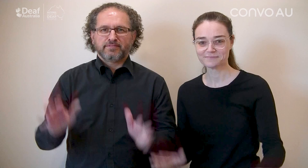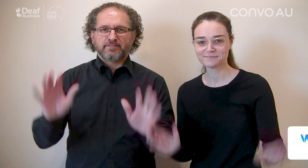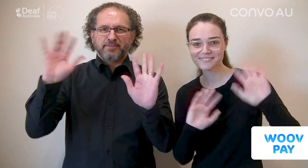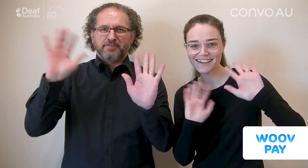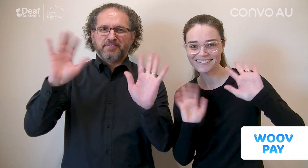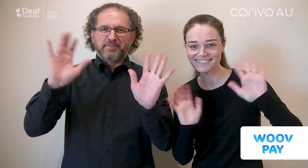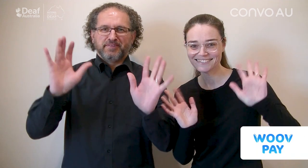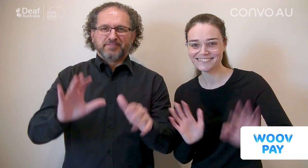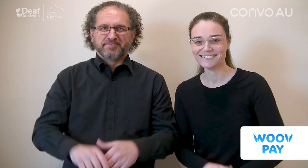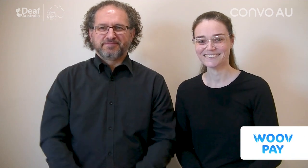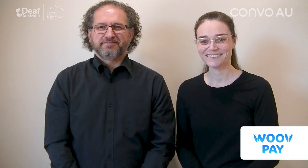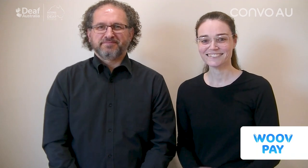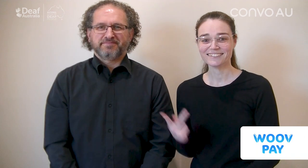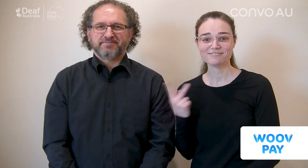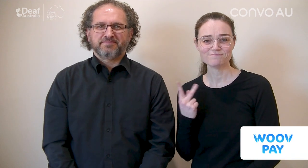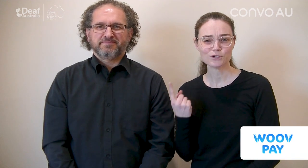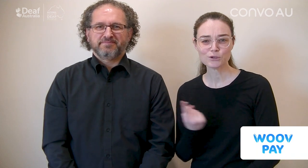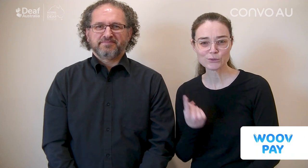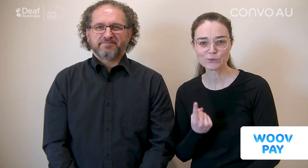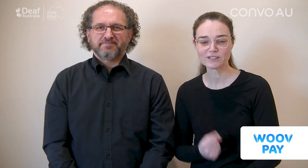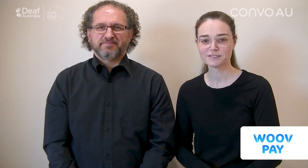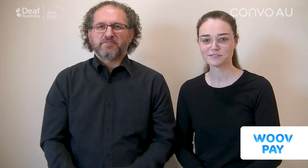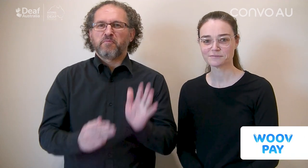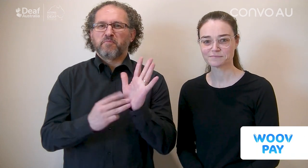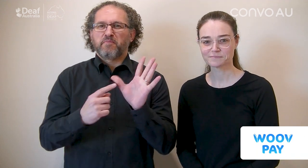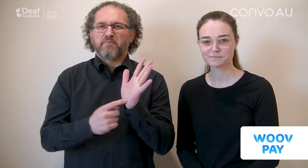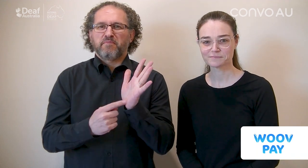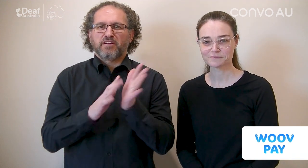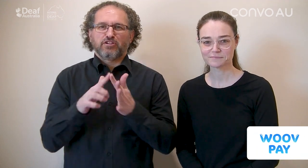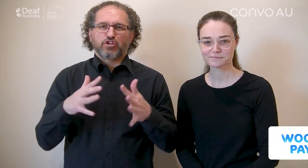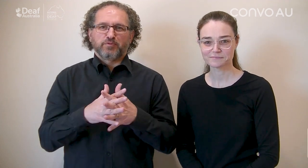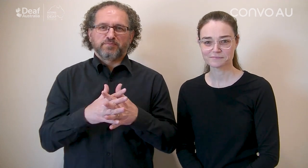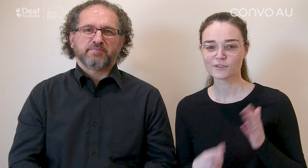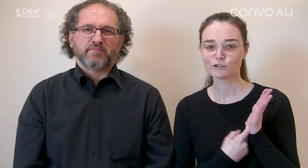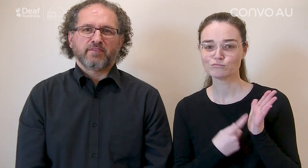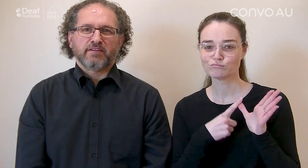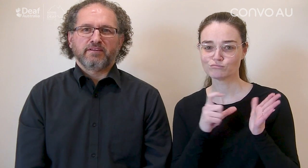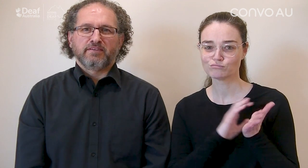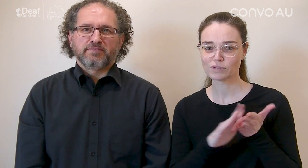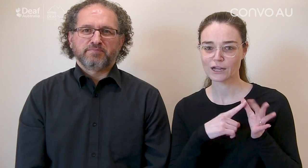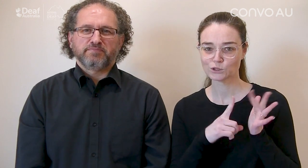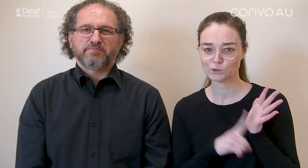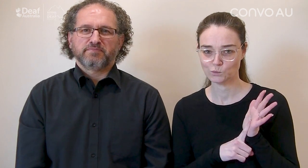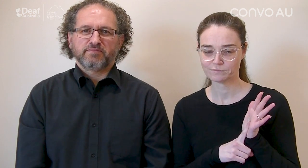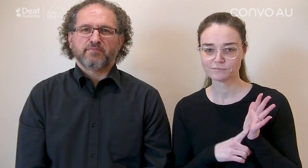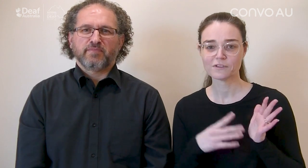Hello! We’ll introduce ourselves. I'm Matthew. I'm Rachel.